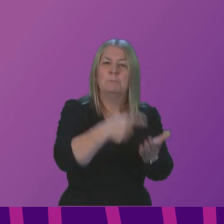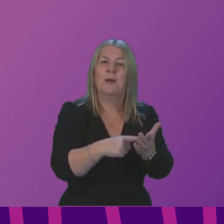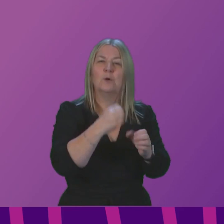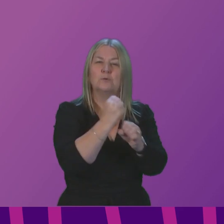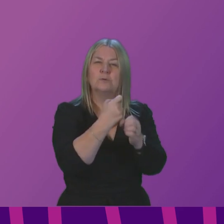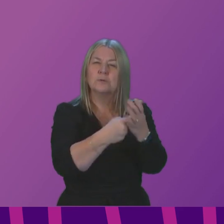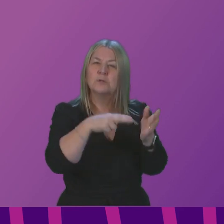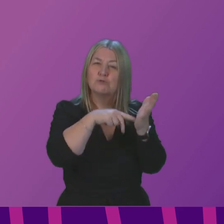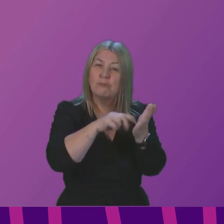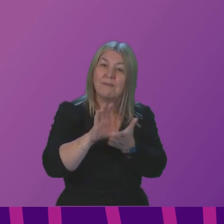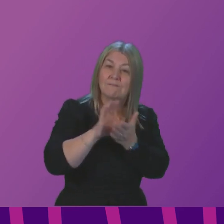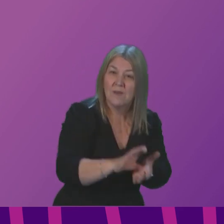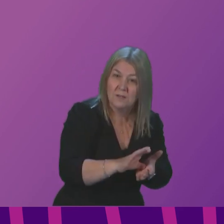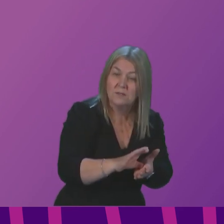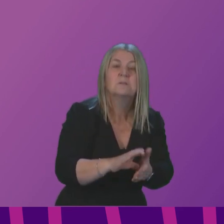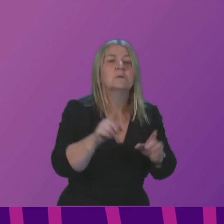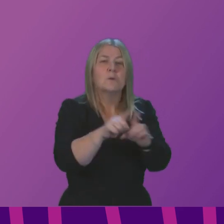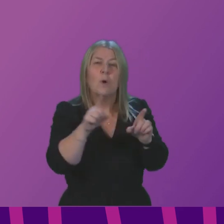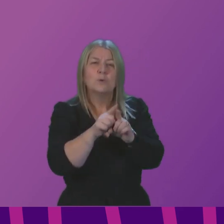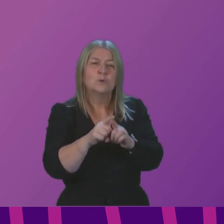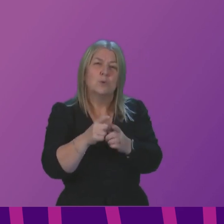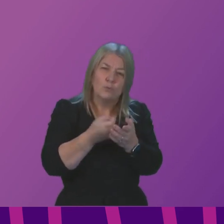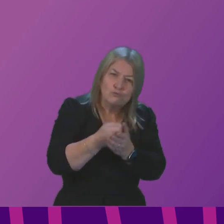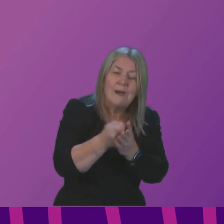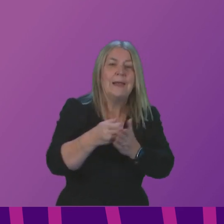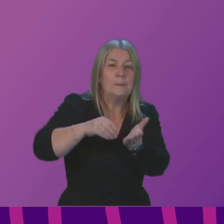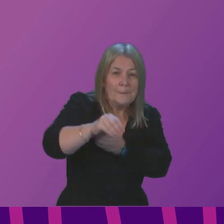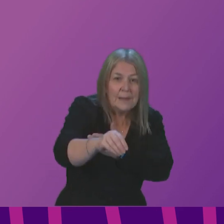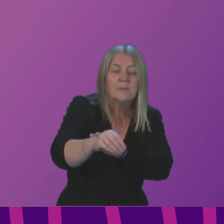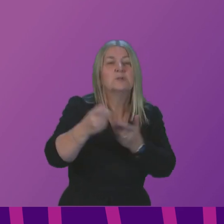in discretionary housing payments and a £10 million tenant hardship loan fund. This year